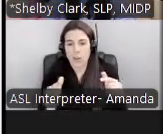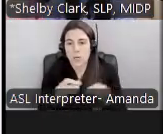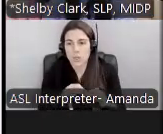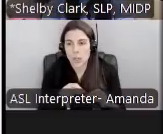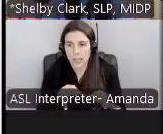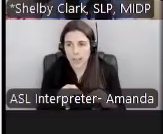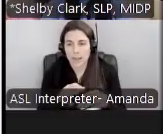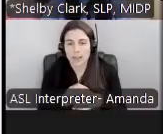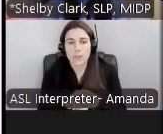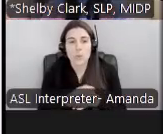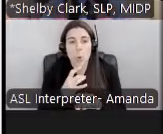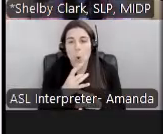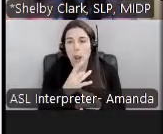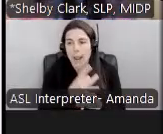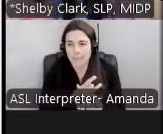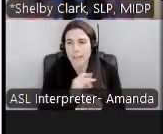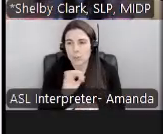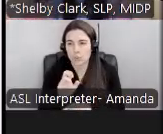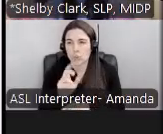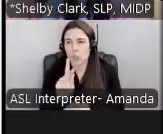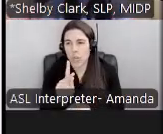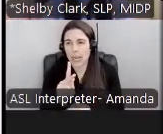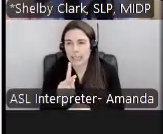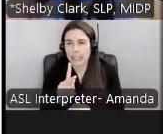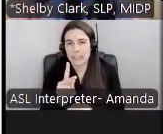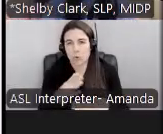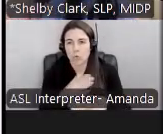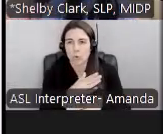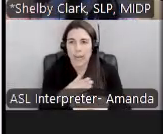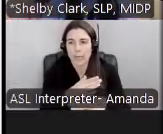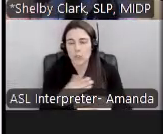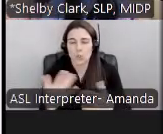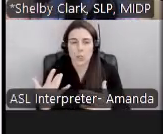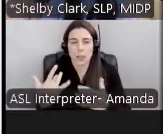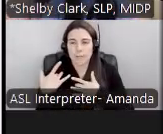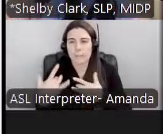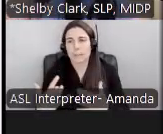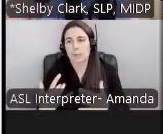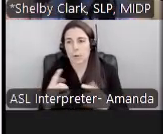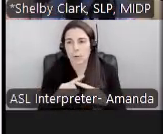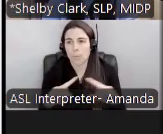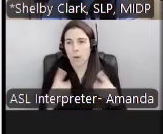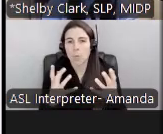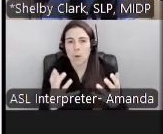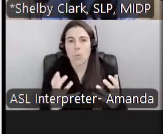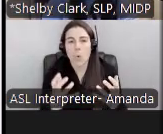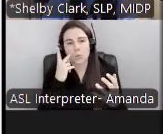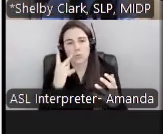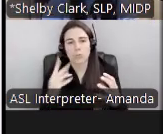months, Jack is in that range of typical, but we still want to see some some more emergence soon.